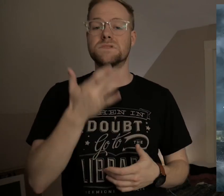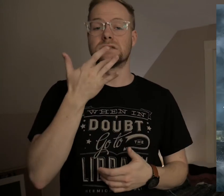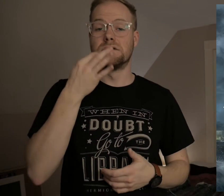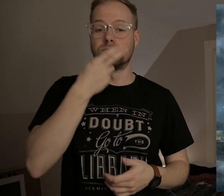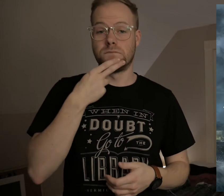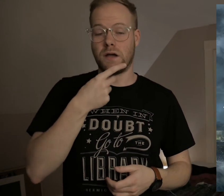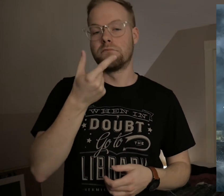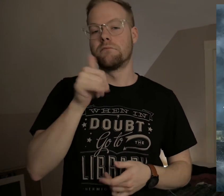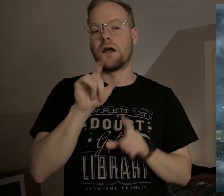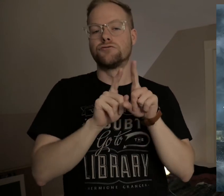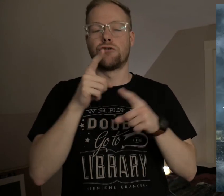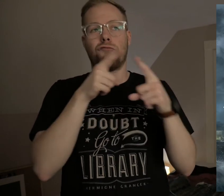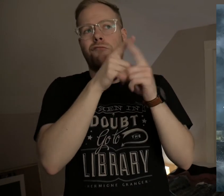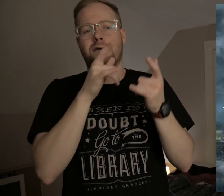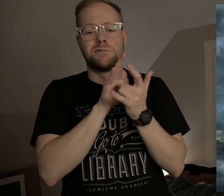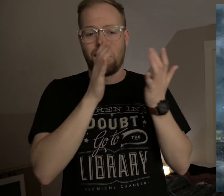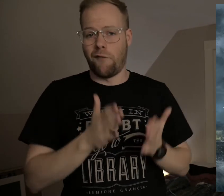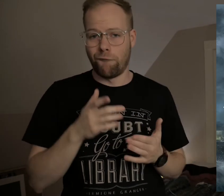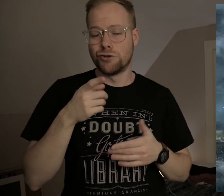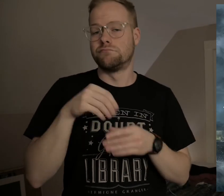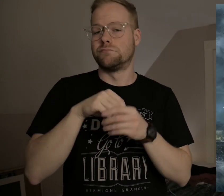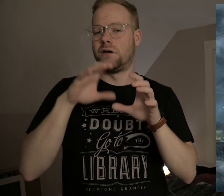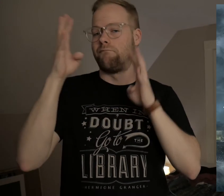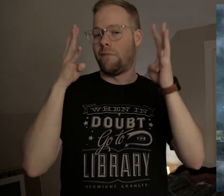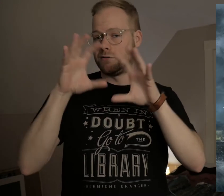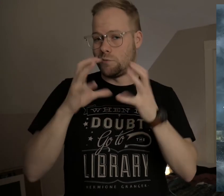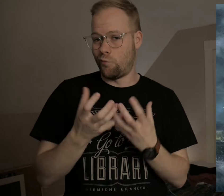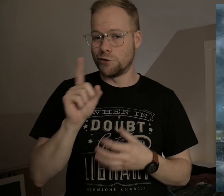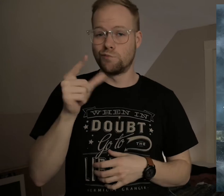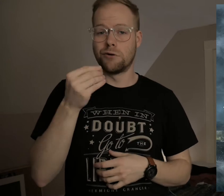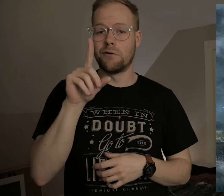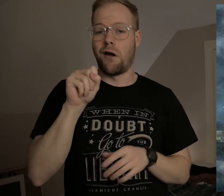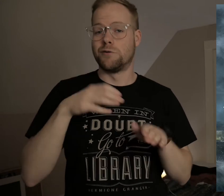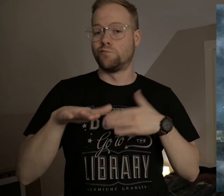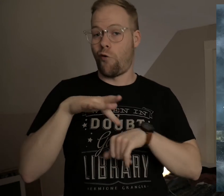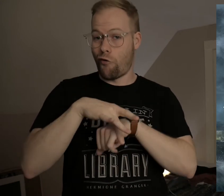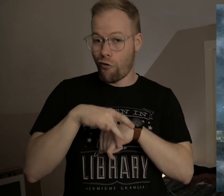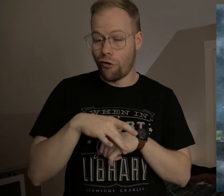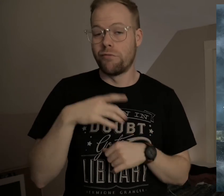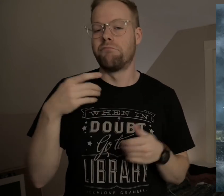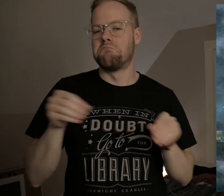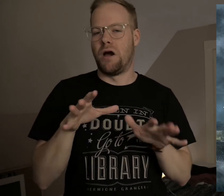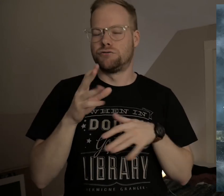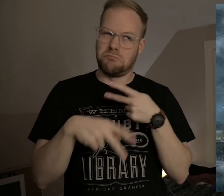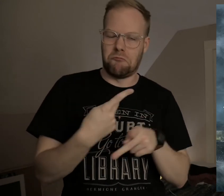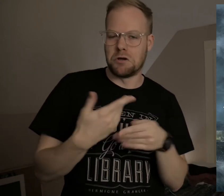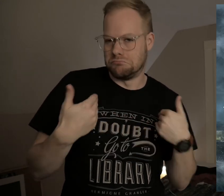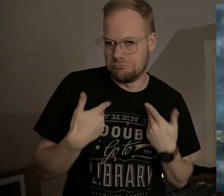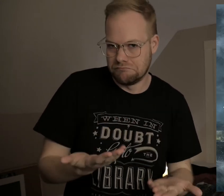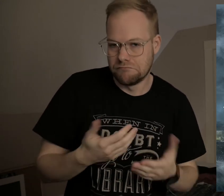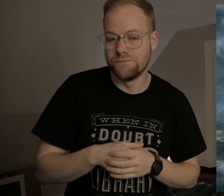A Taste of Honey - gay star-crossed lovers in a fantasy world where gods walk the earth, magic of a kind exists,